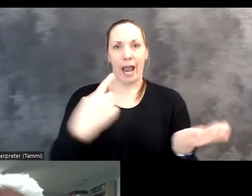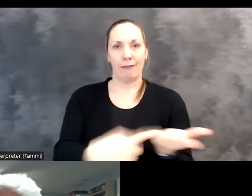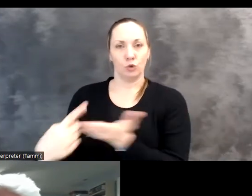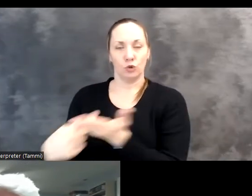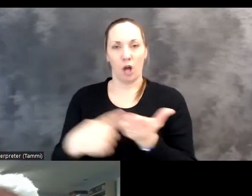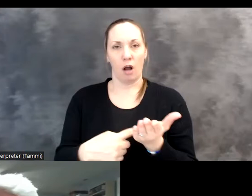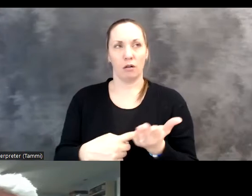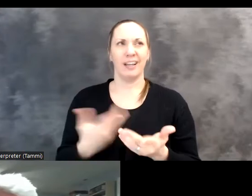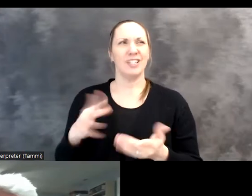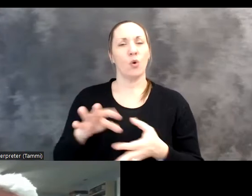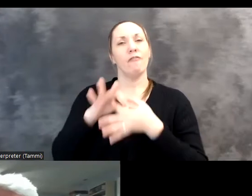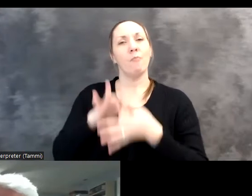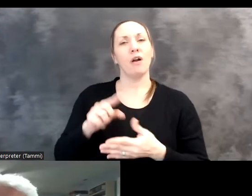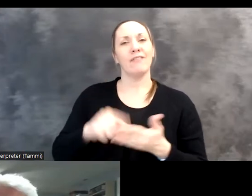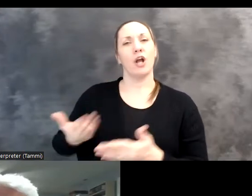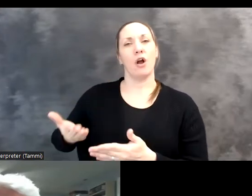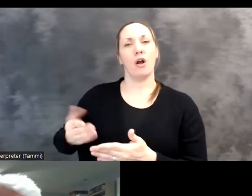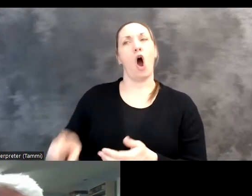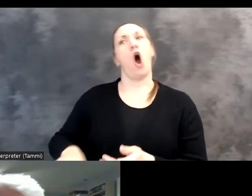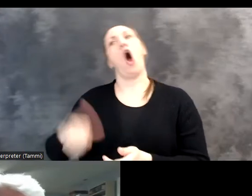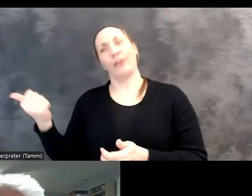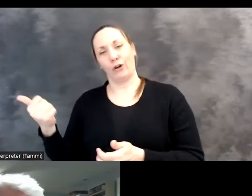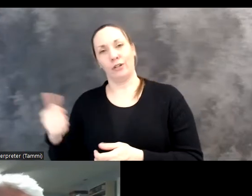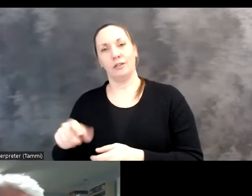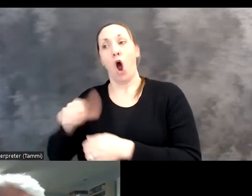the organizations that represent them all have to talk. It is sort